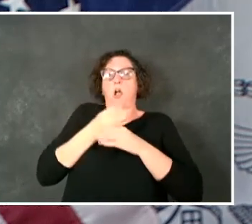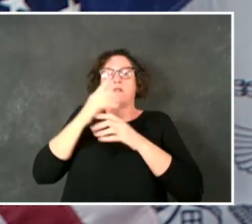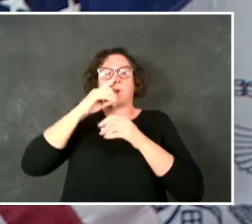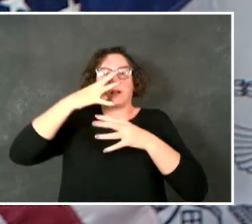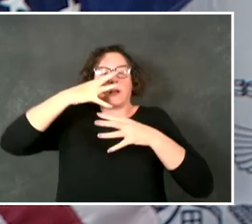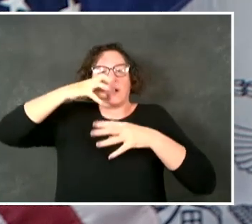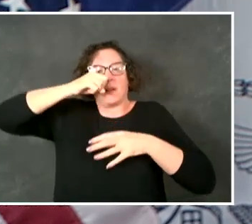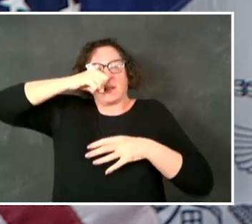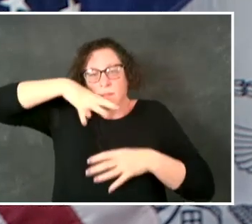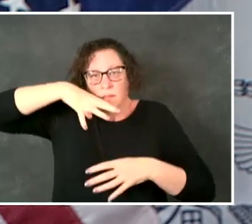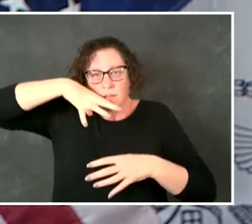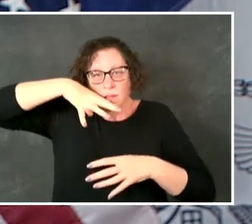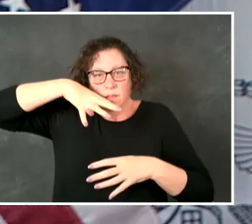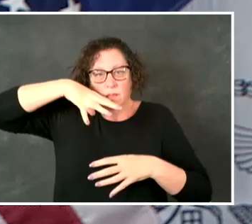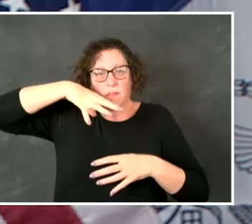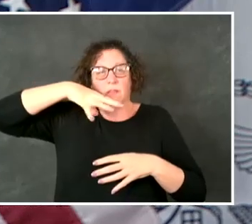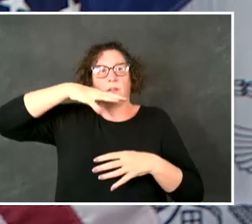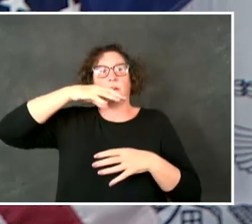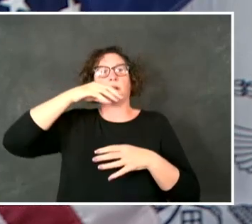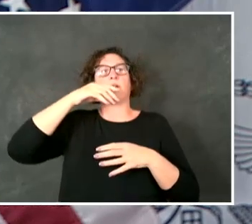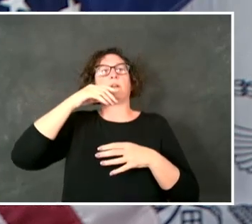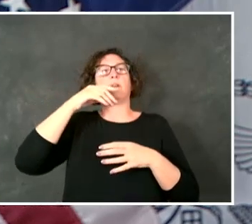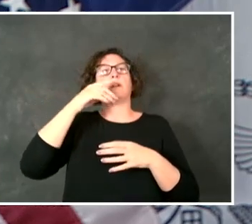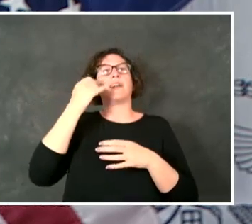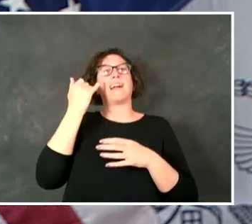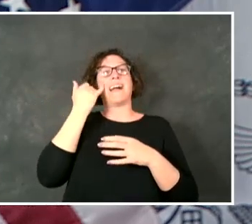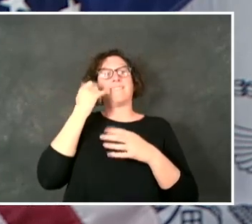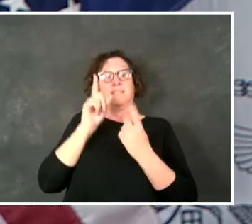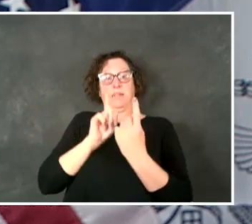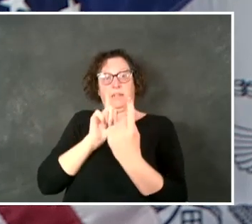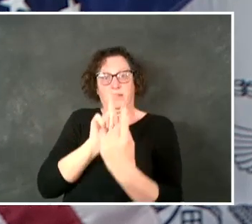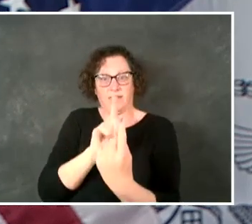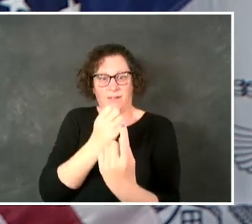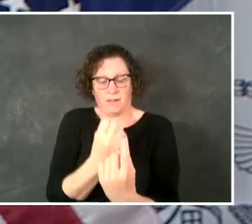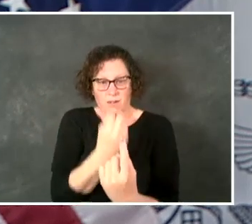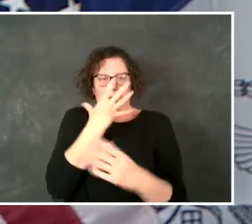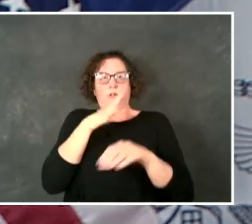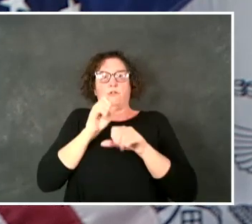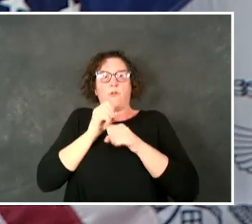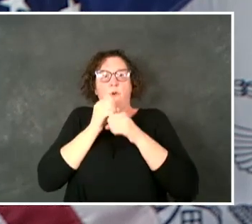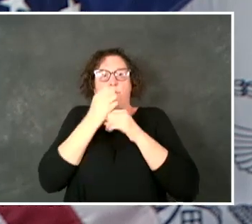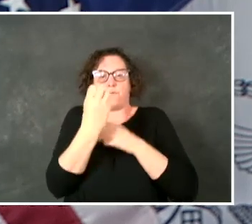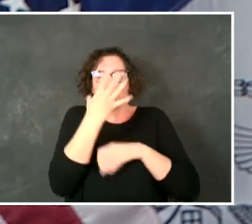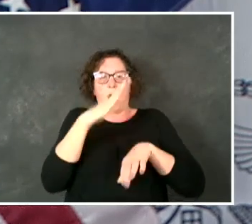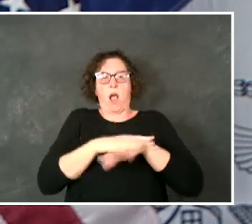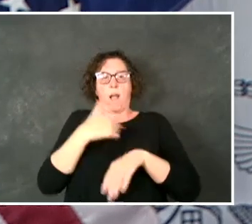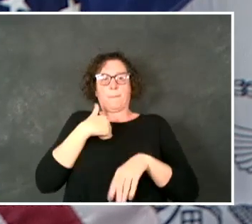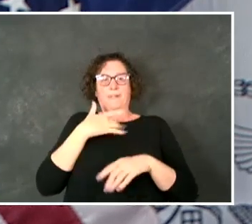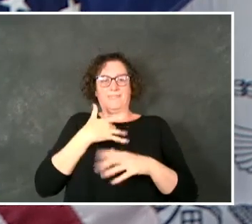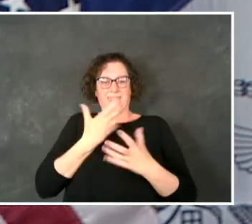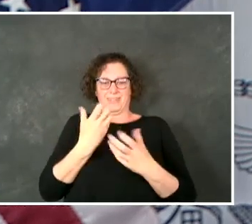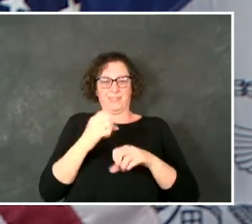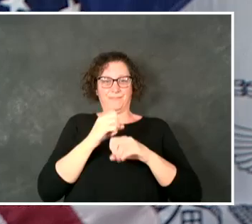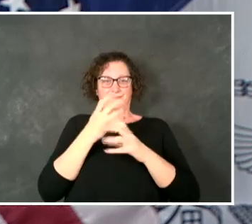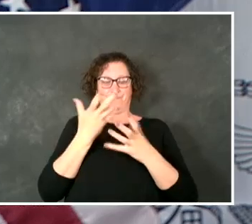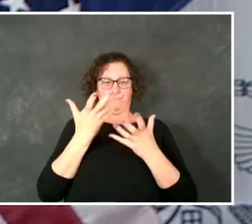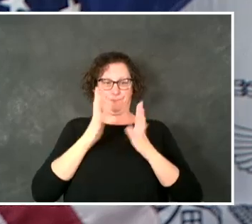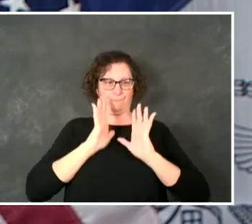AN IMPULSE, SUDDEN IMPULSE TO SNEEZE. A NUMBER OF PEOPLE THAT THE